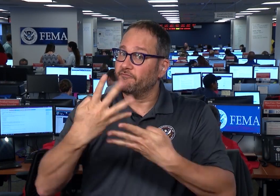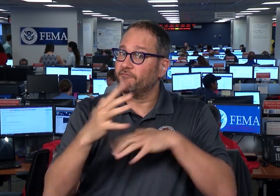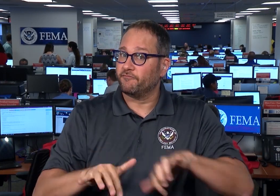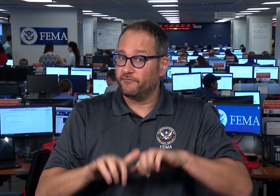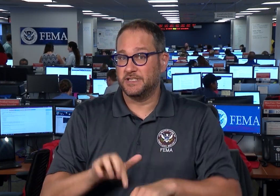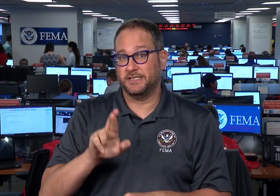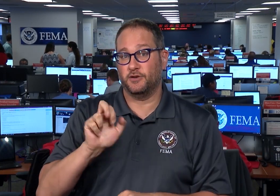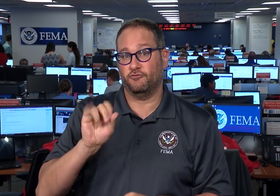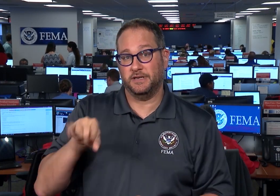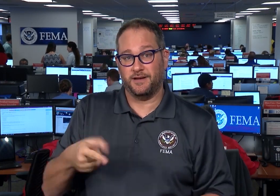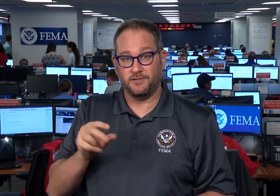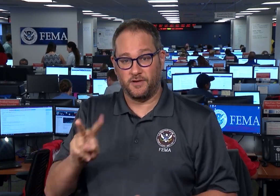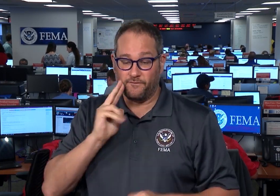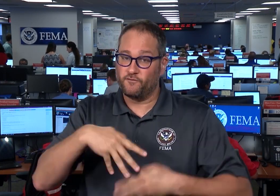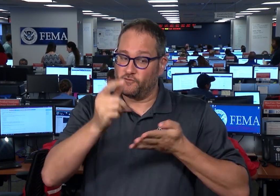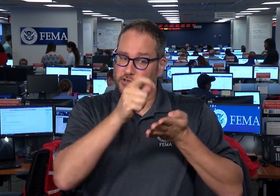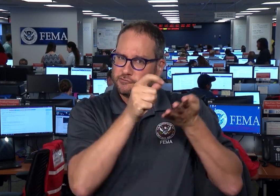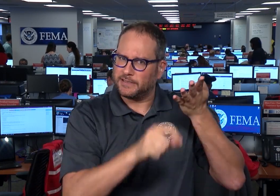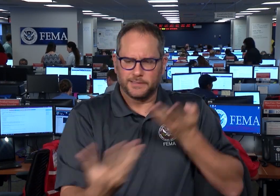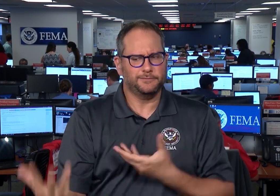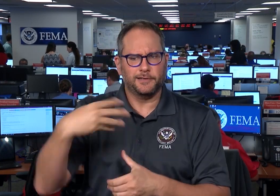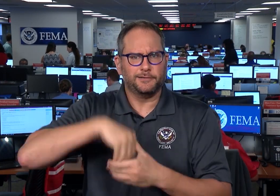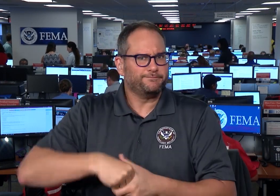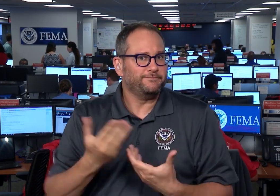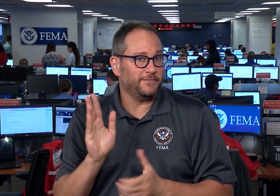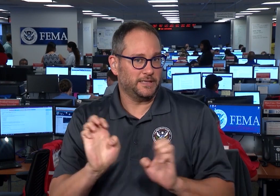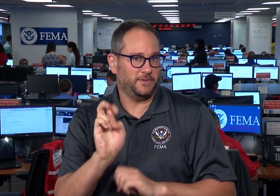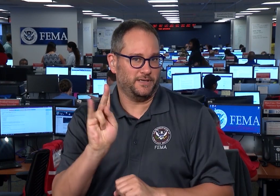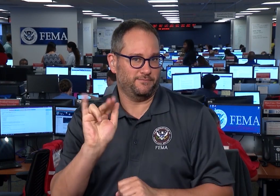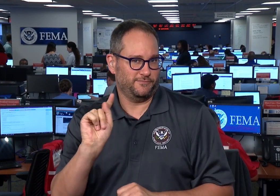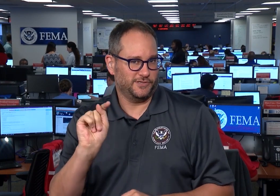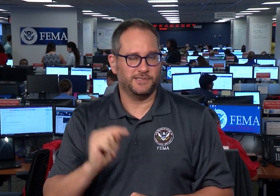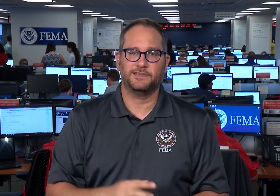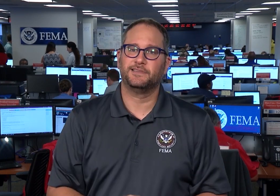Visit Ready.gov for a checklist of how to pack an emergency kit.